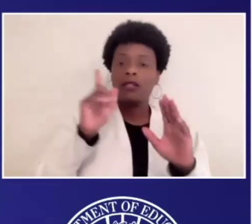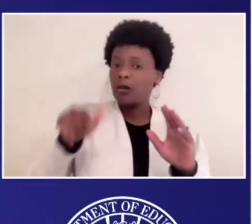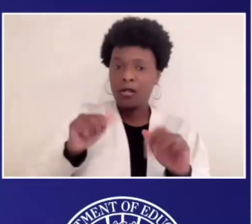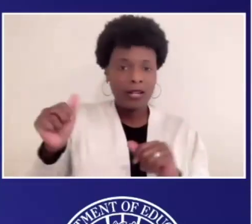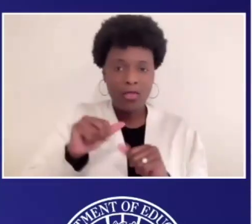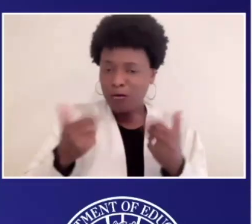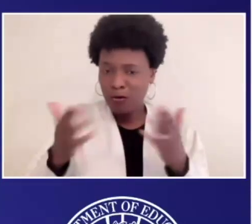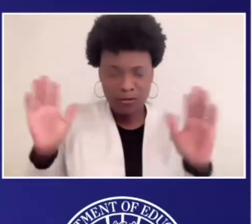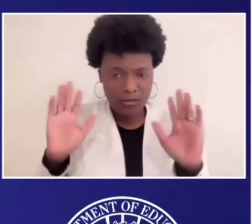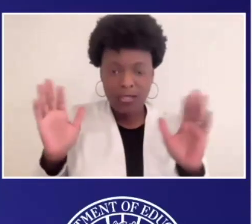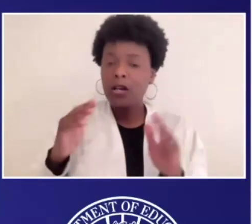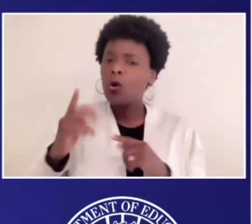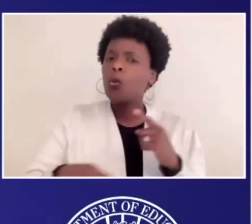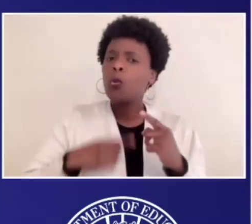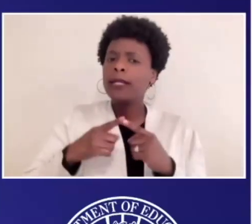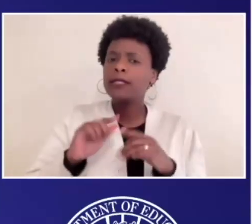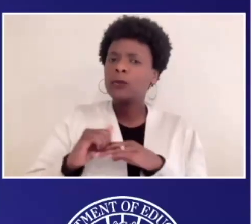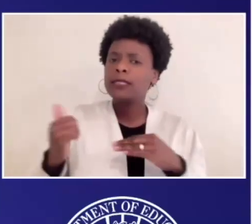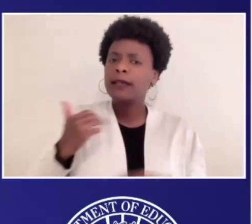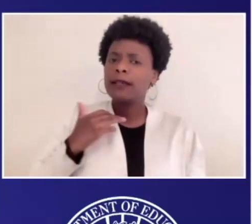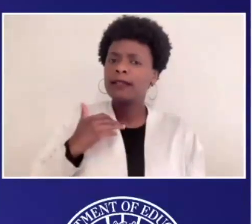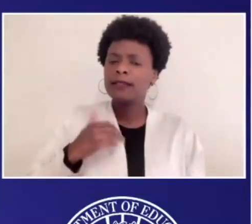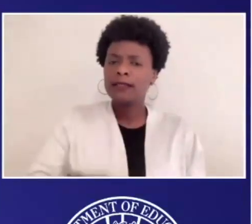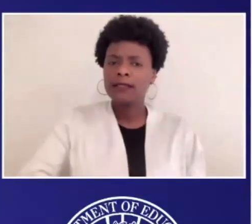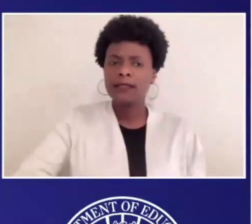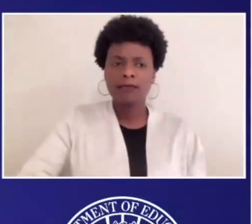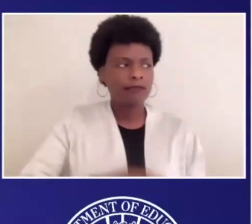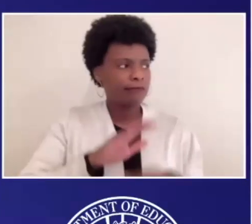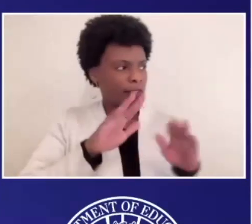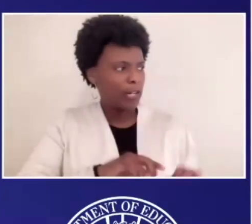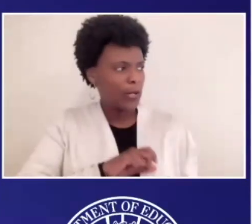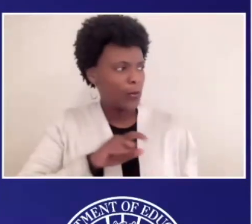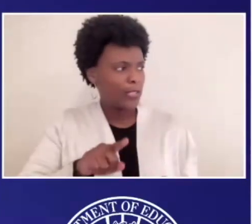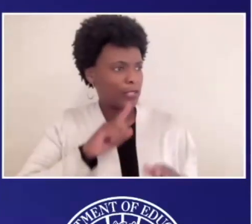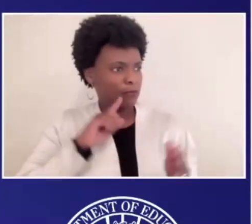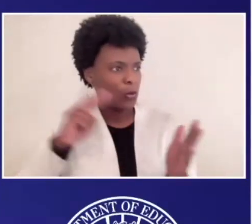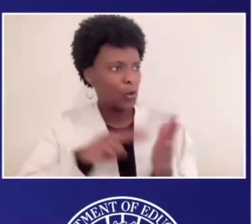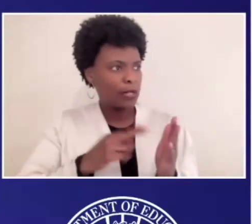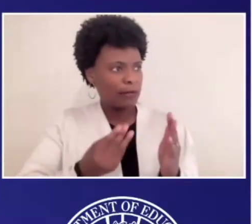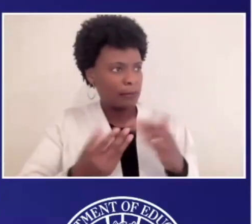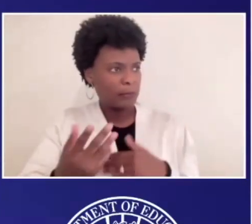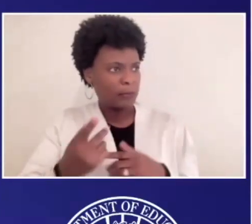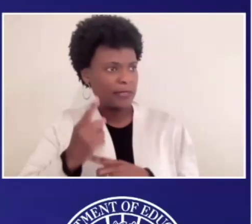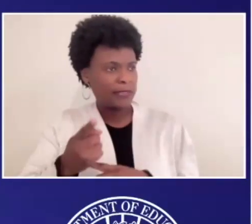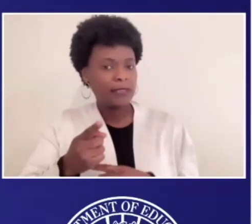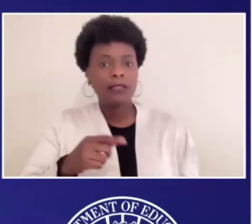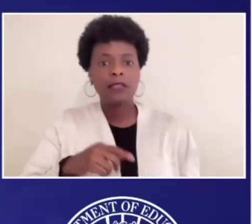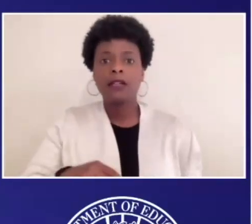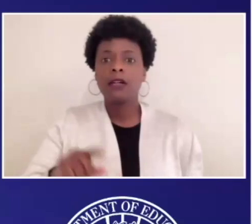no. When did you do that? That's a great question. And I'm going to look and tell you in just a second. I mean, first -- the first session or the